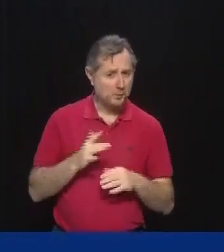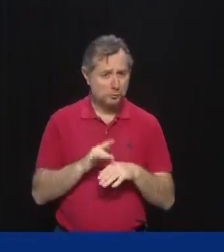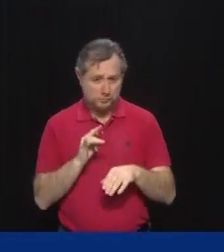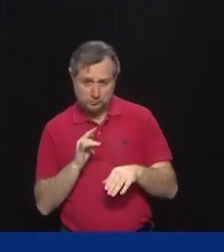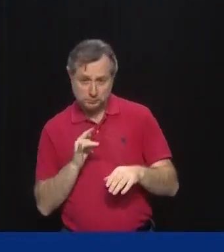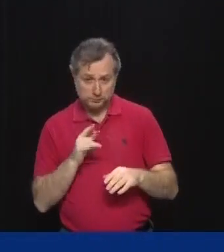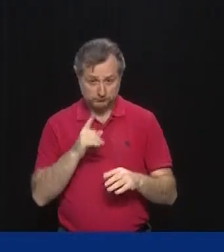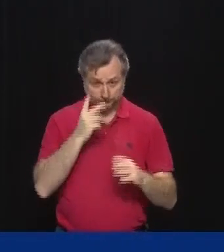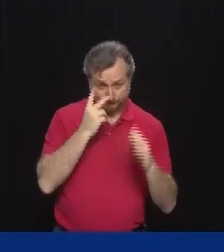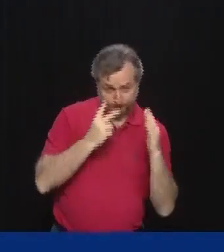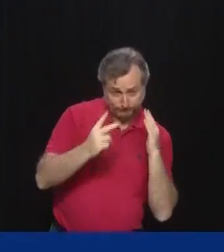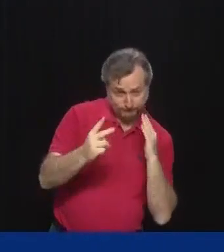I LOOK FORWARD TO TAKING YOUR QUESTIONS.